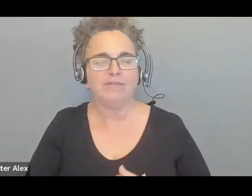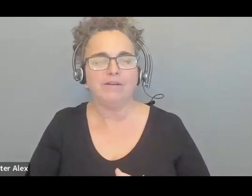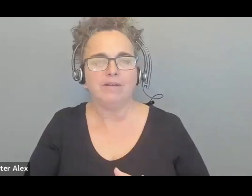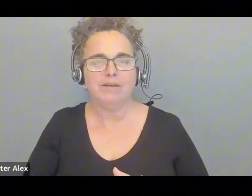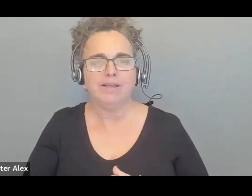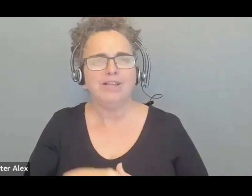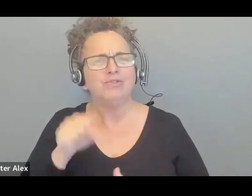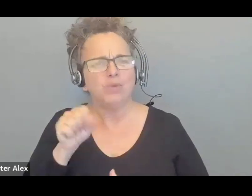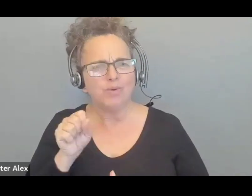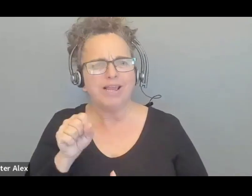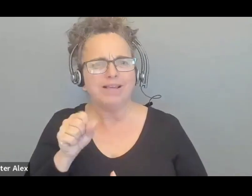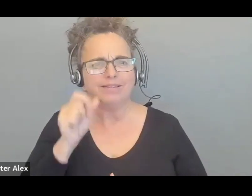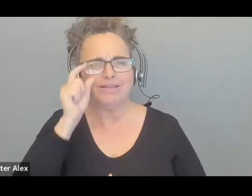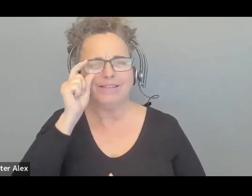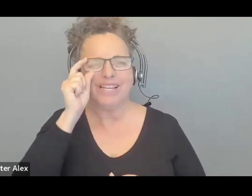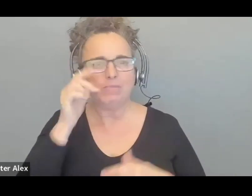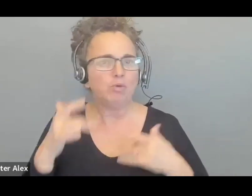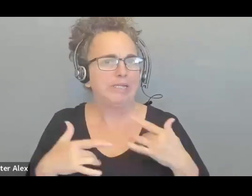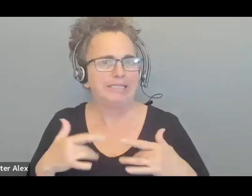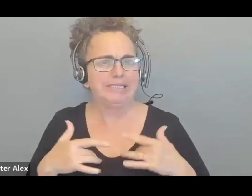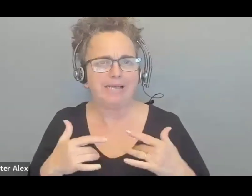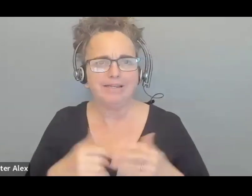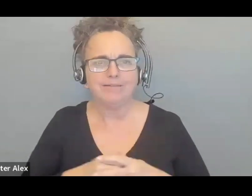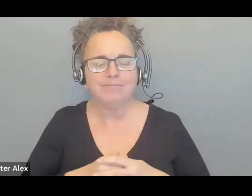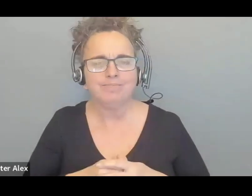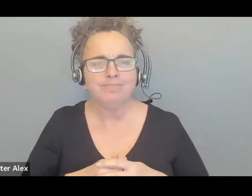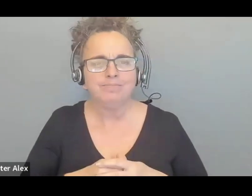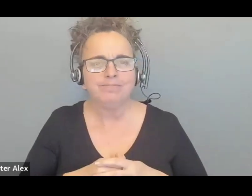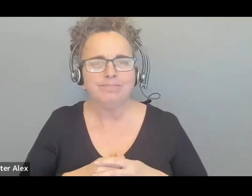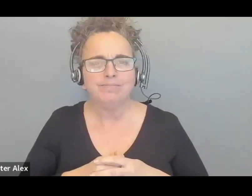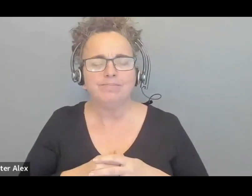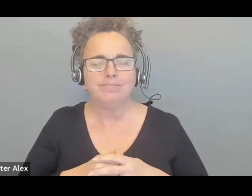Yeah. I am excited to share how